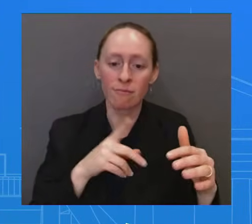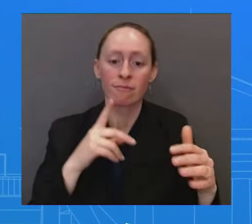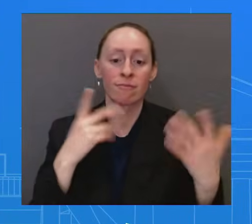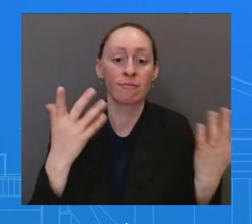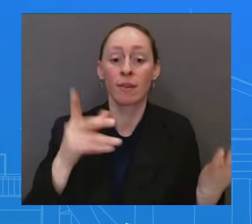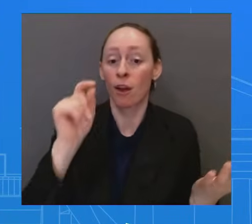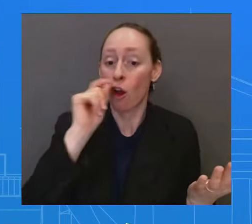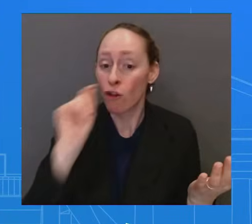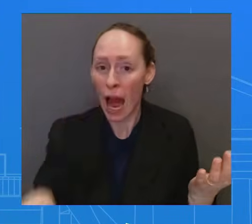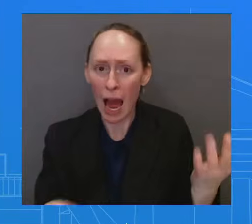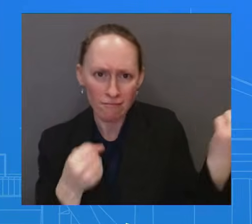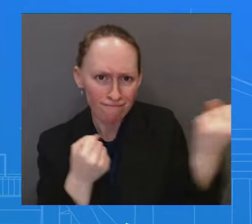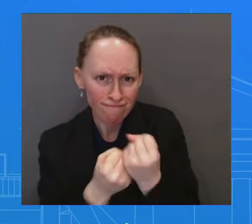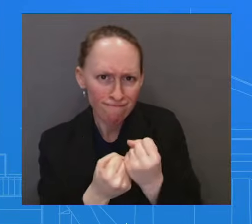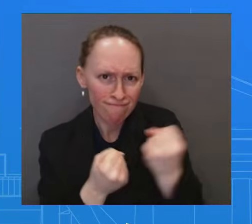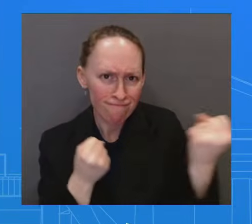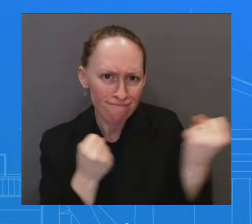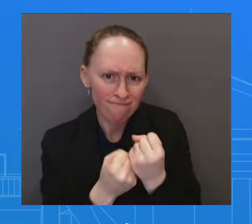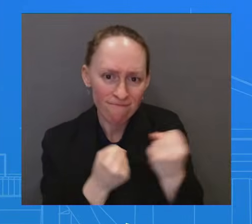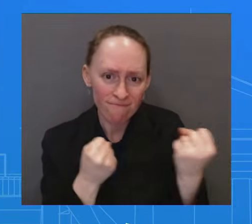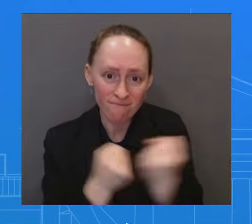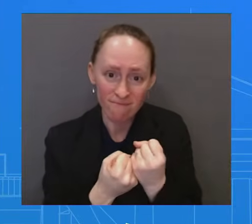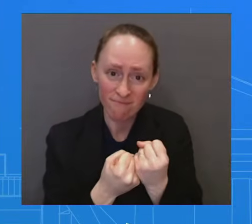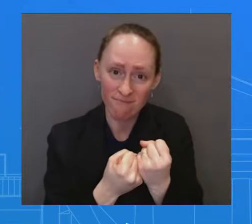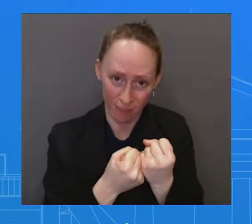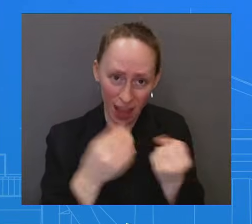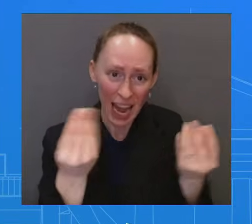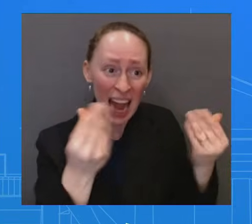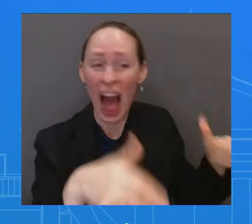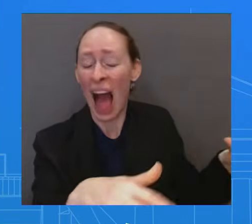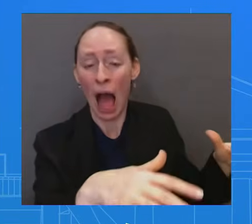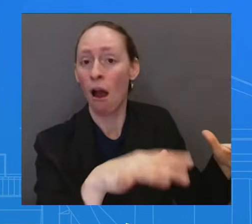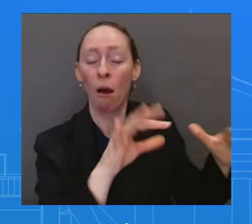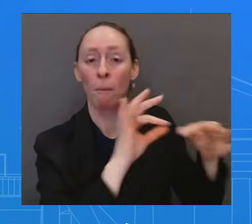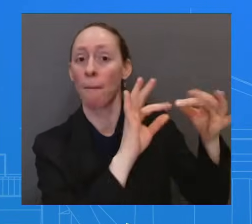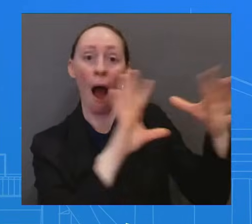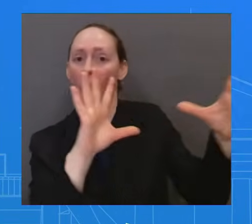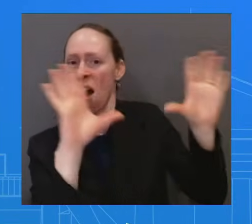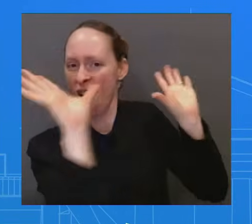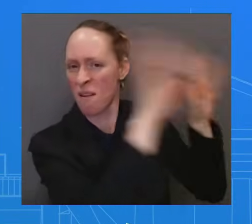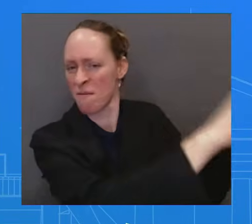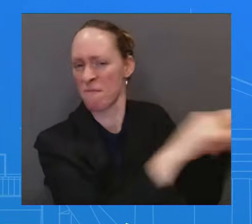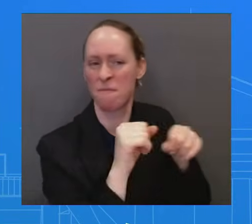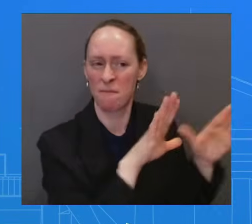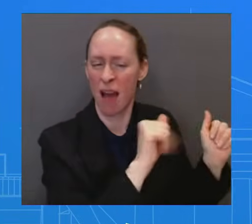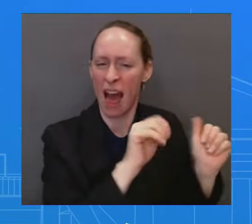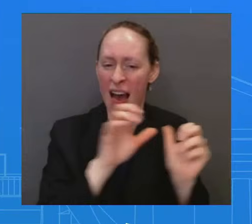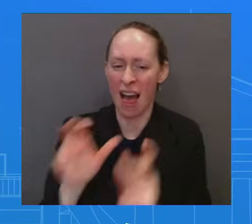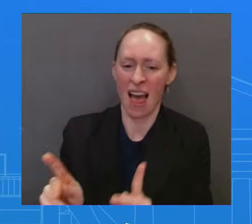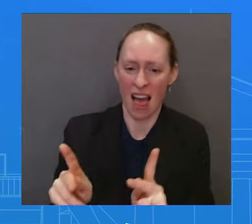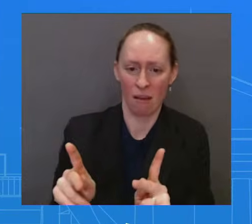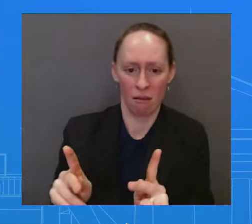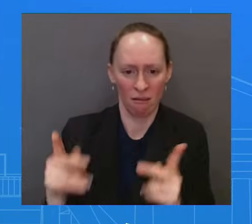You think they -- you know, obviously, they did that through courage and bravery on the field. But they certainly did that with United States support. Look at what Israel has been able to do